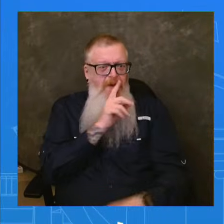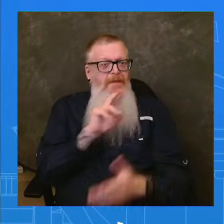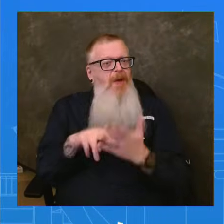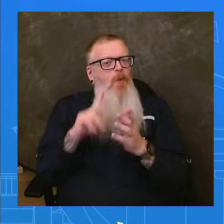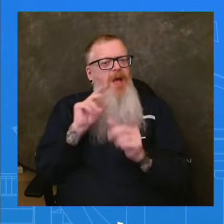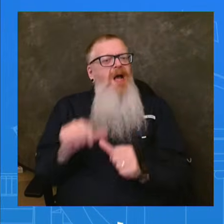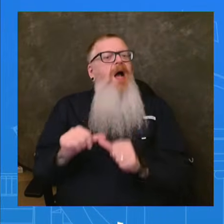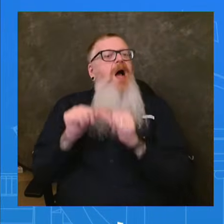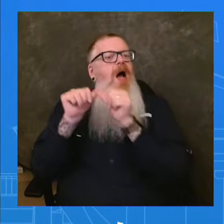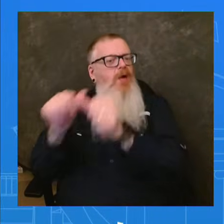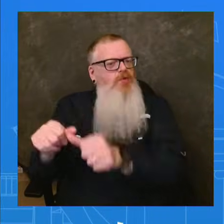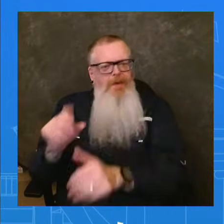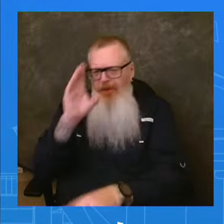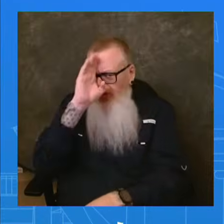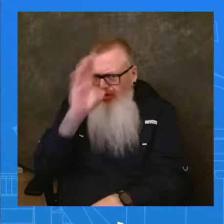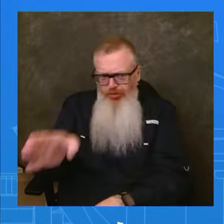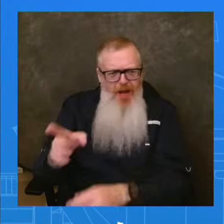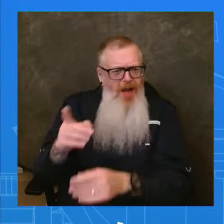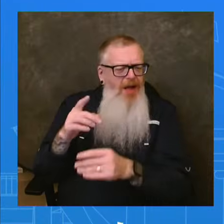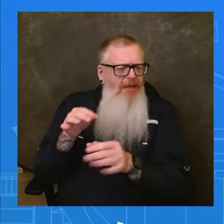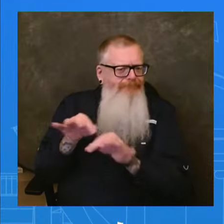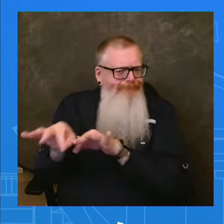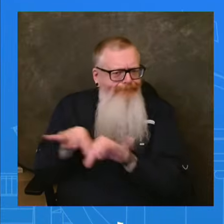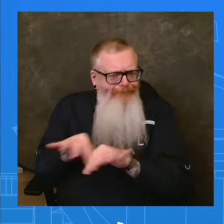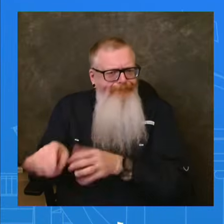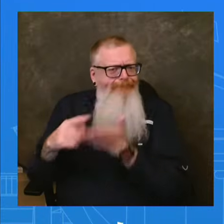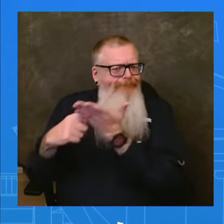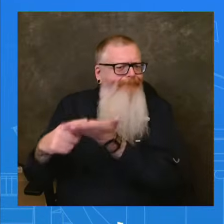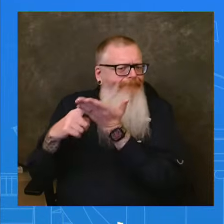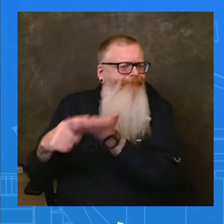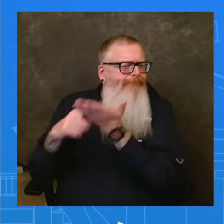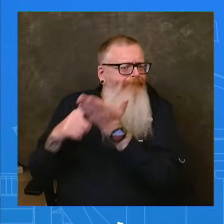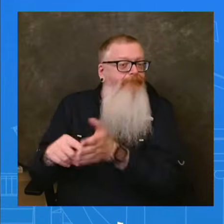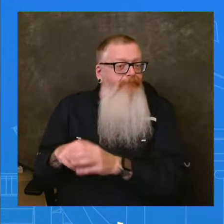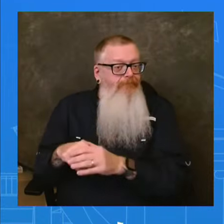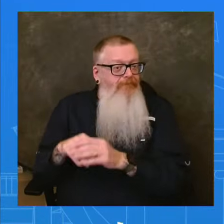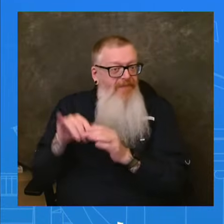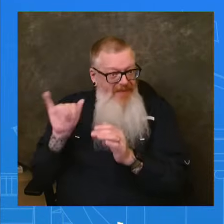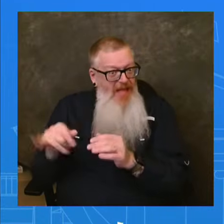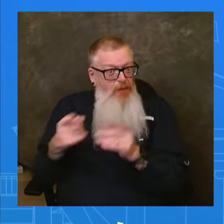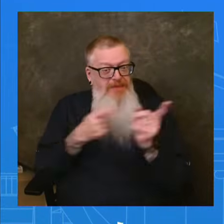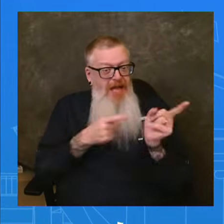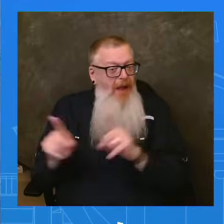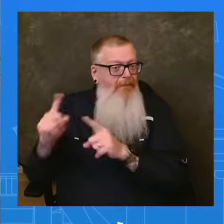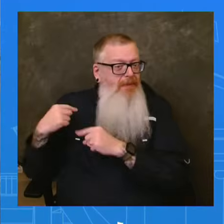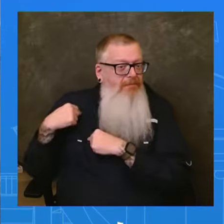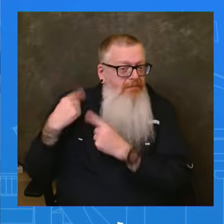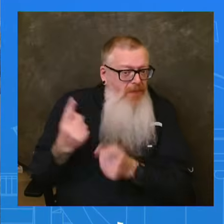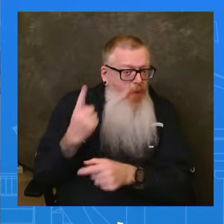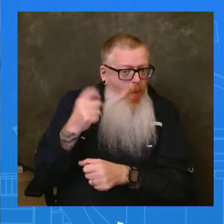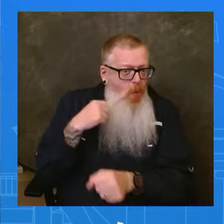And -- and that's what you've seen over the past year, and that's what's going to continue. The Press: You also said that you are working